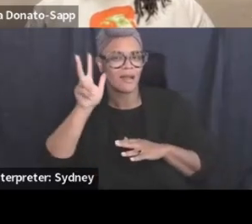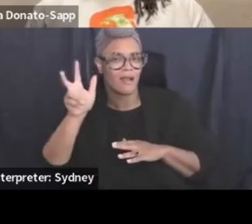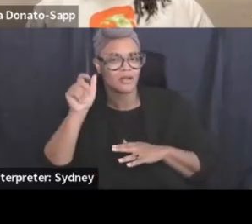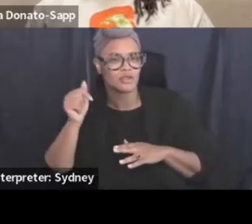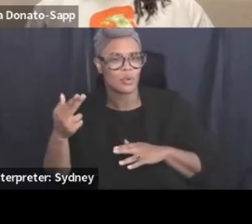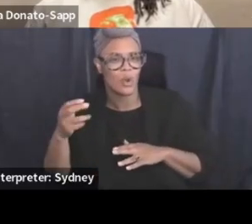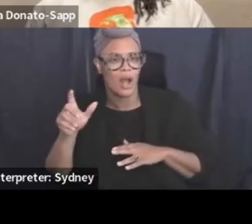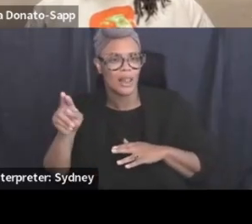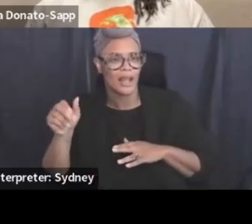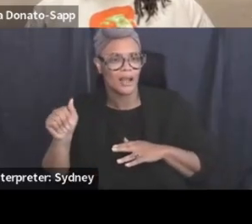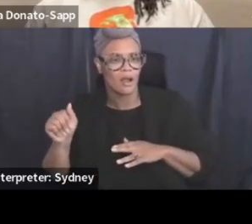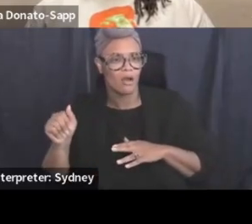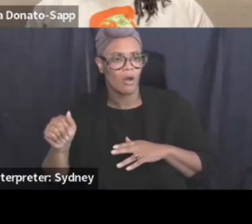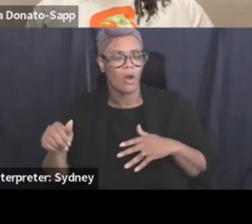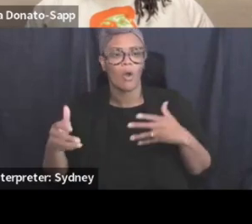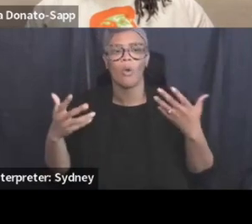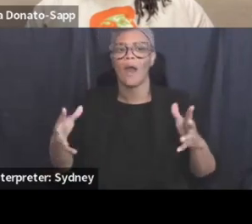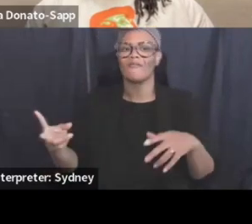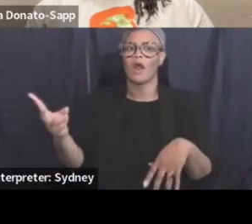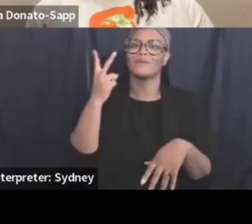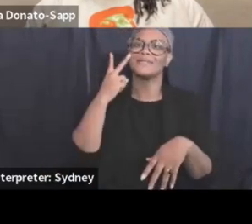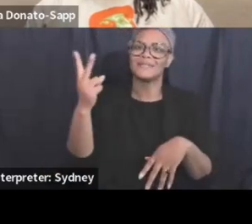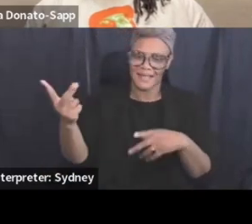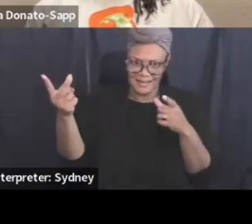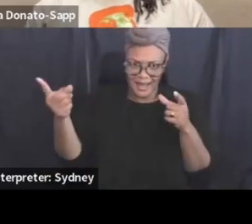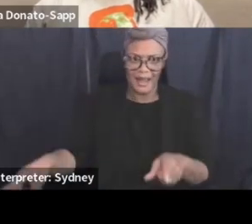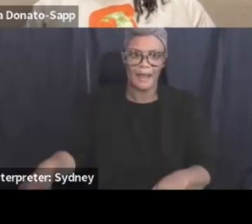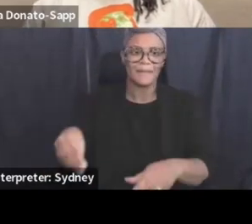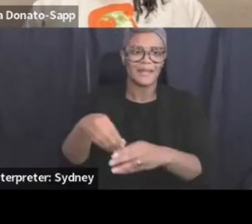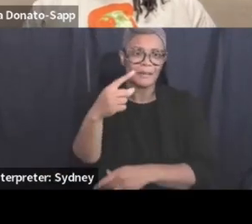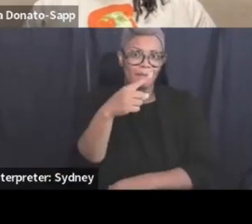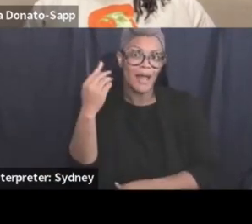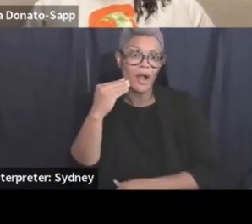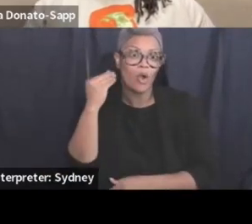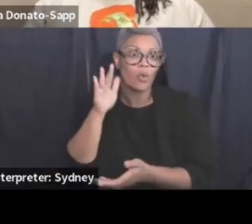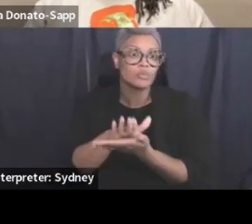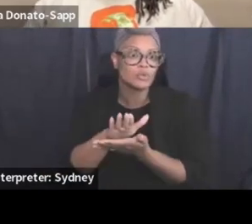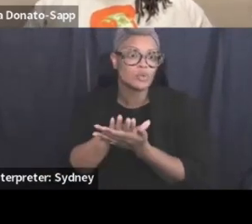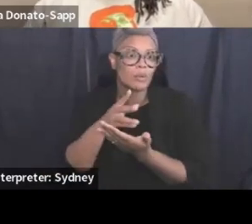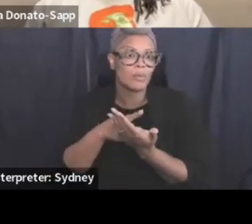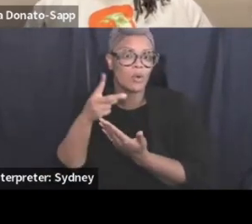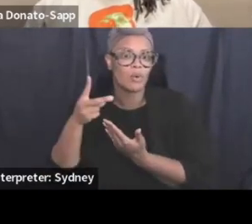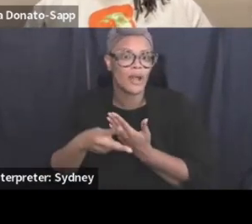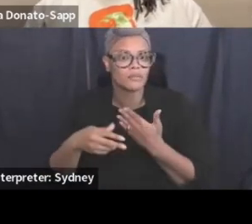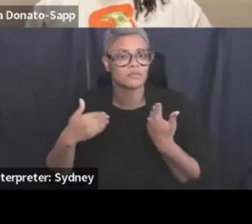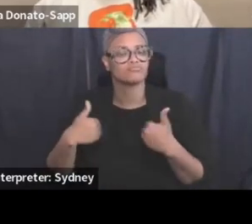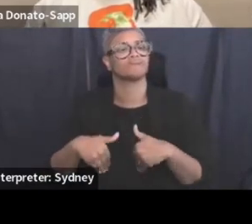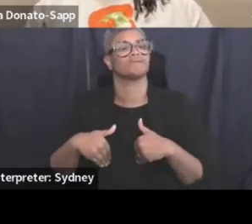in excellent black communities and so the idea that there is not just one way to share what you